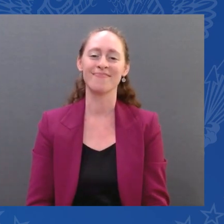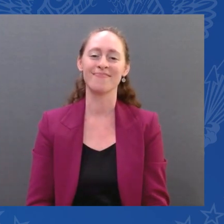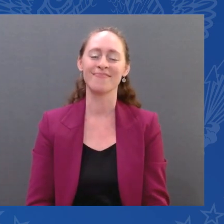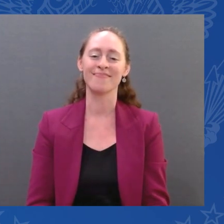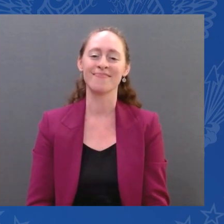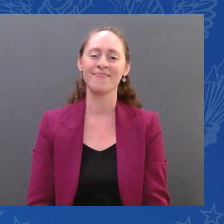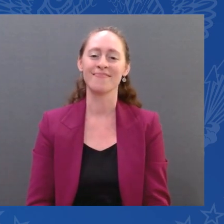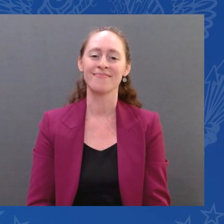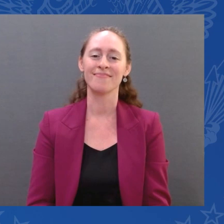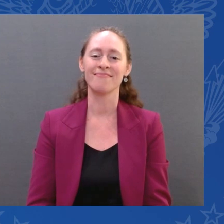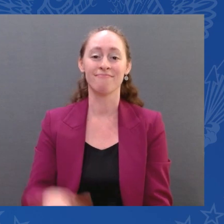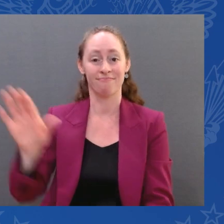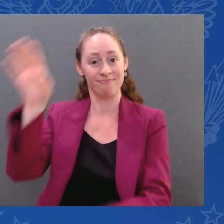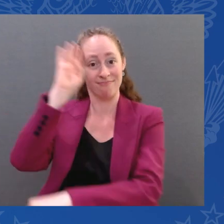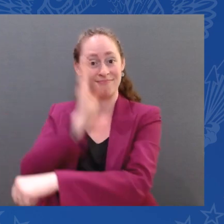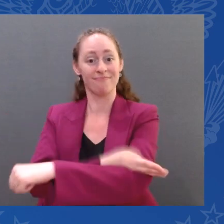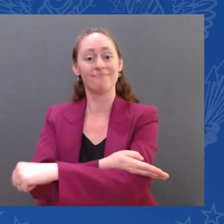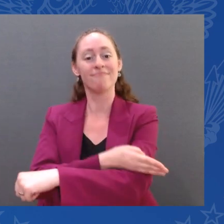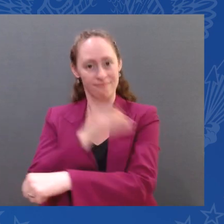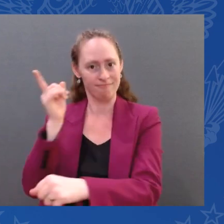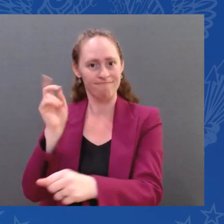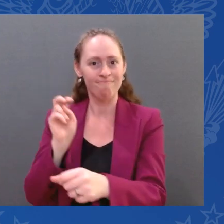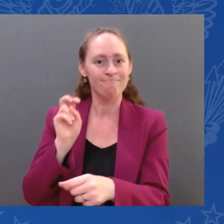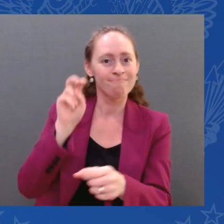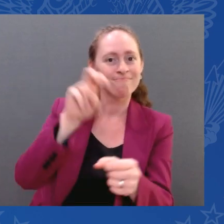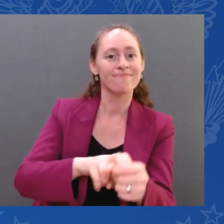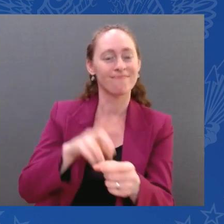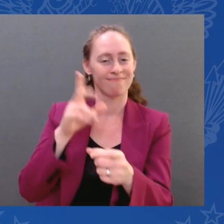but not only sacrificed himself to serve his fellow soldiers.